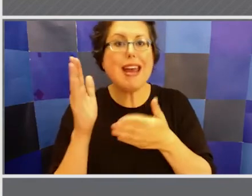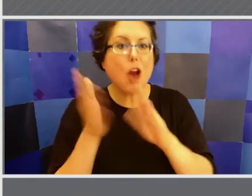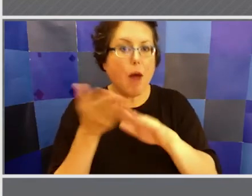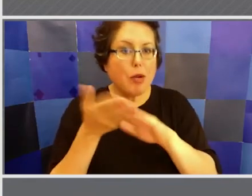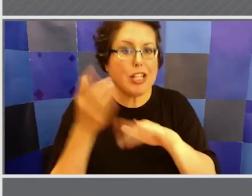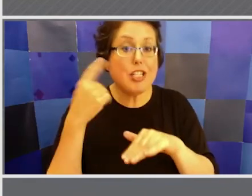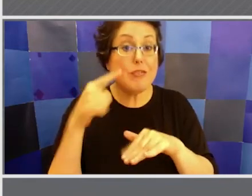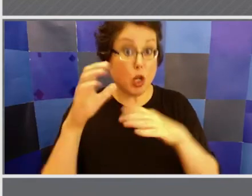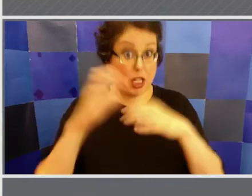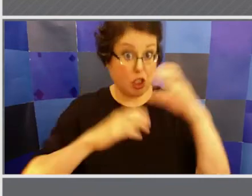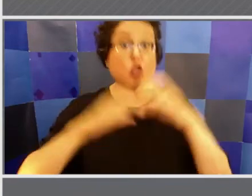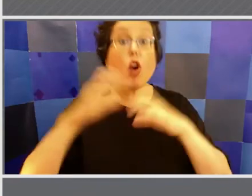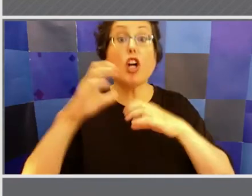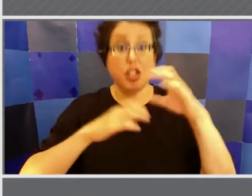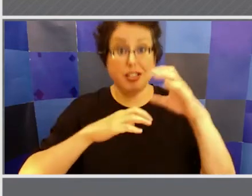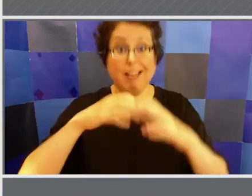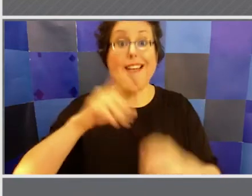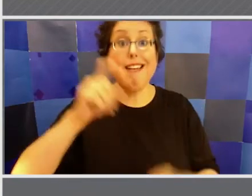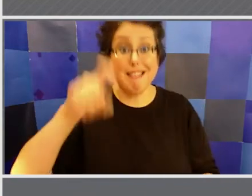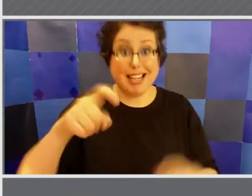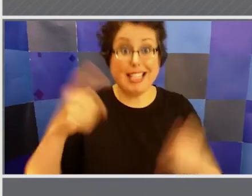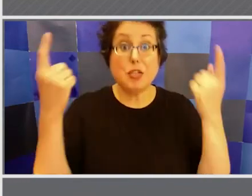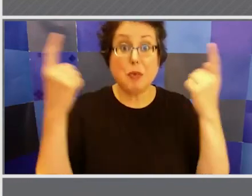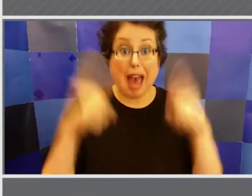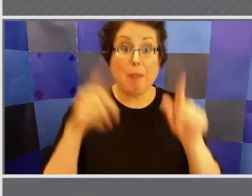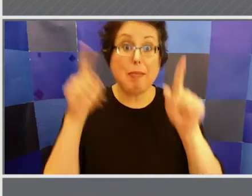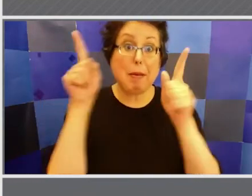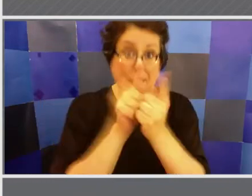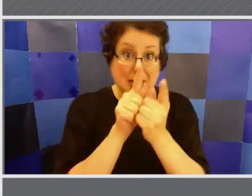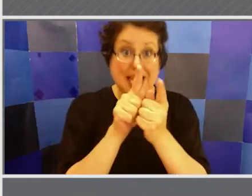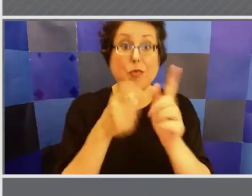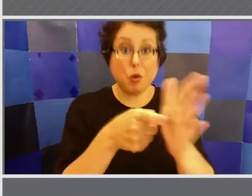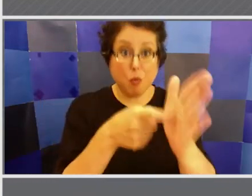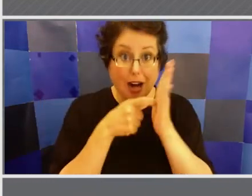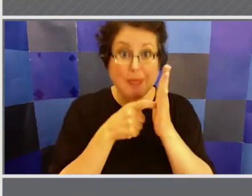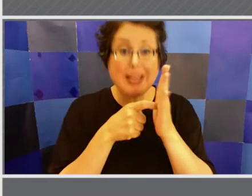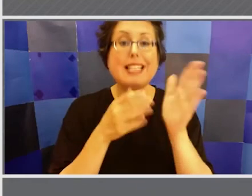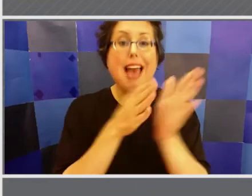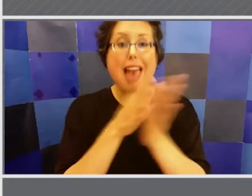city meets construction code requirements and robust code enforcement operations to